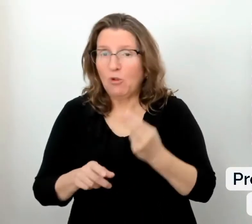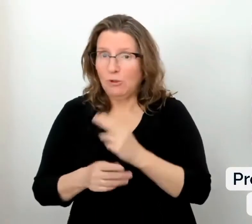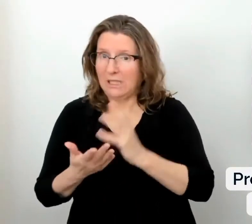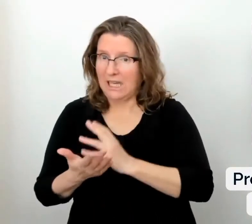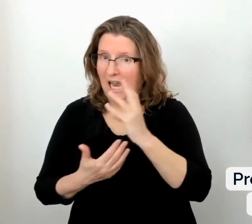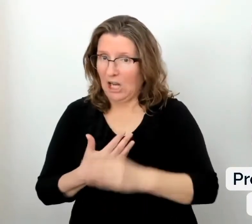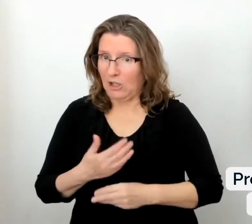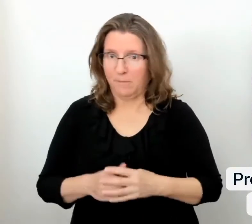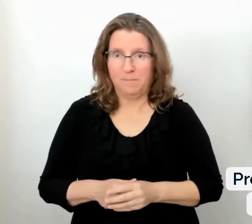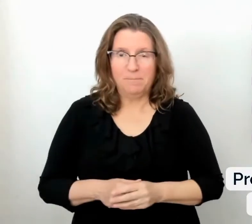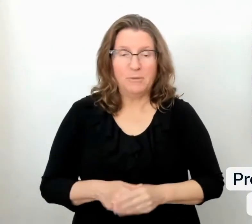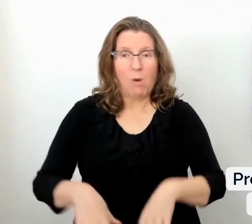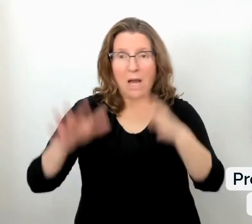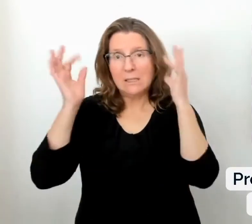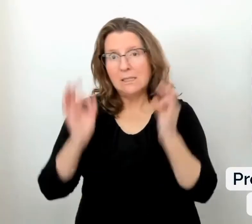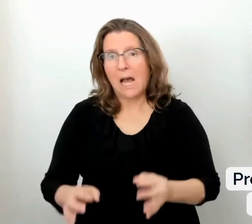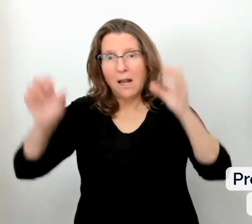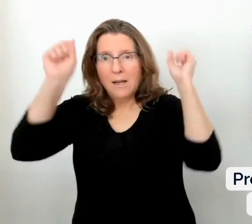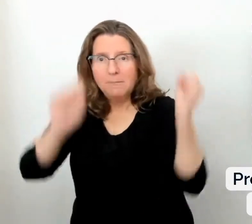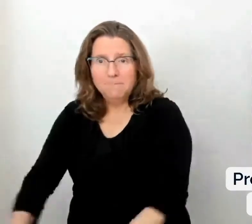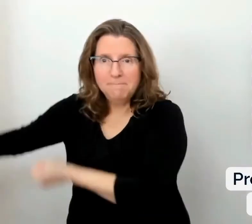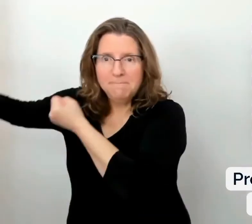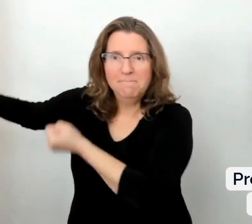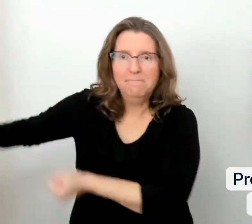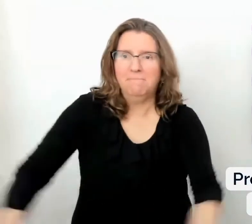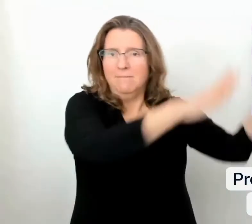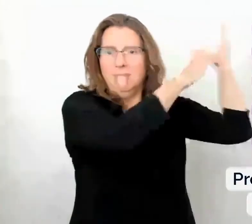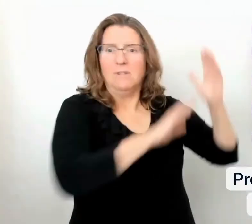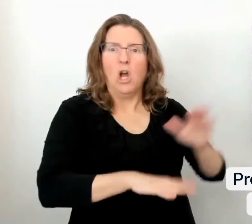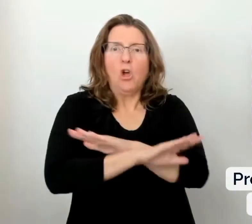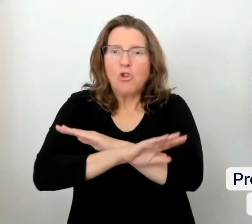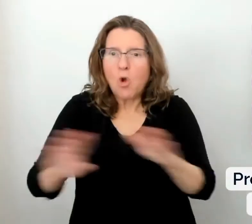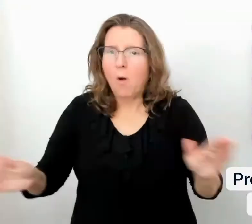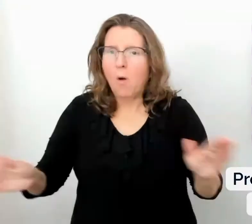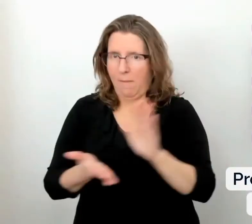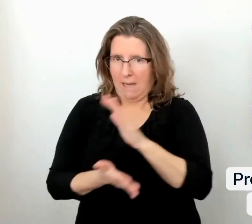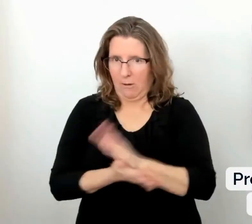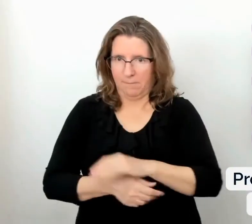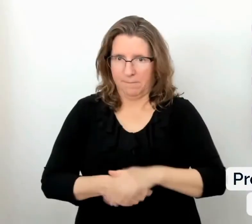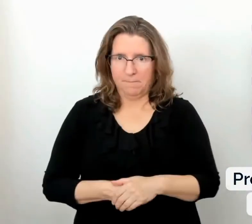They couldn't use a calendar. So I finally gave up, and decided no more paper!